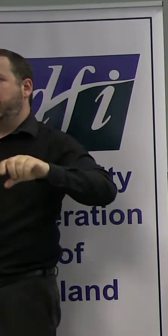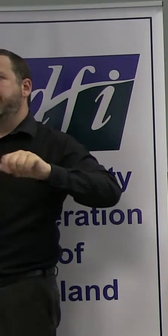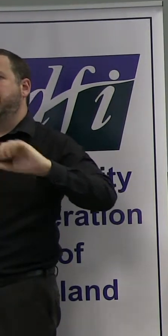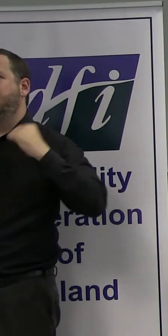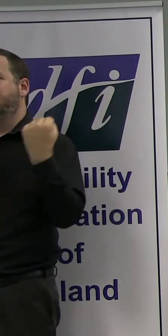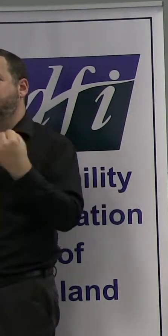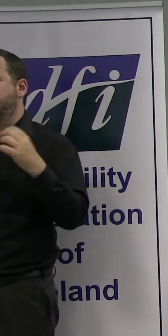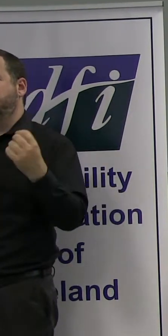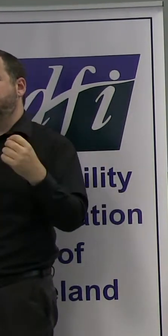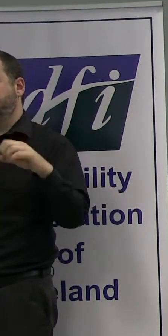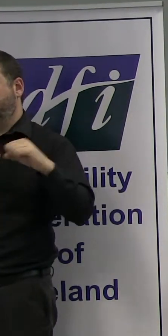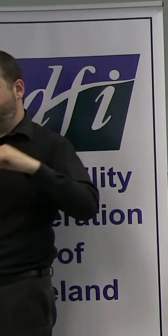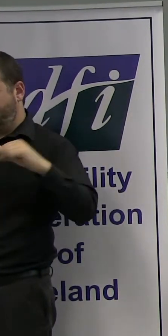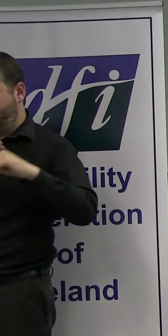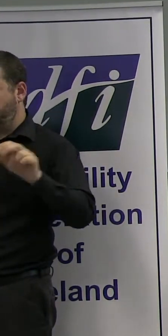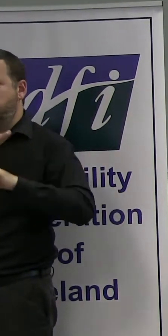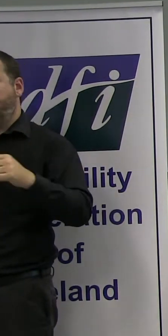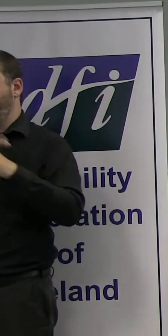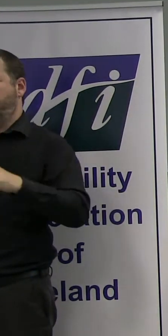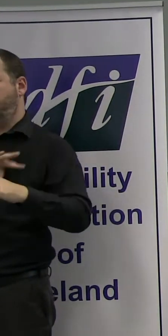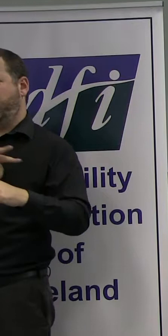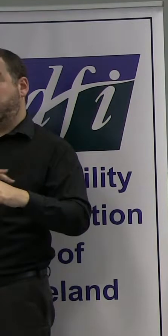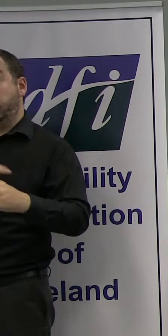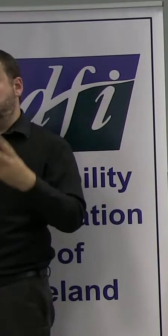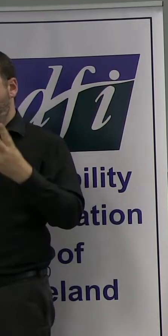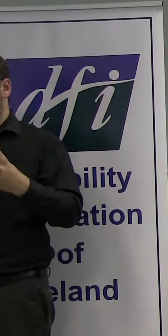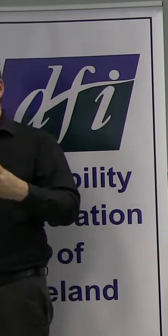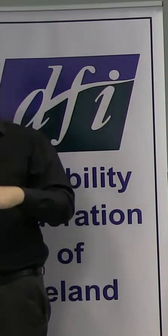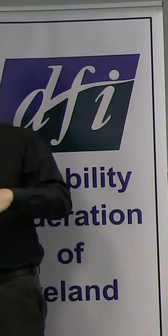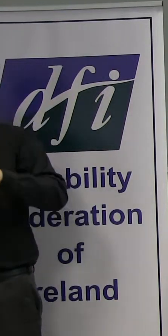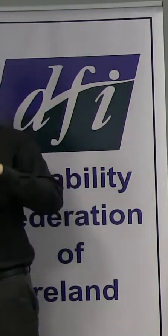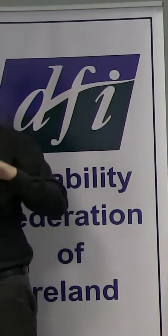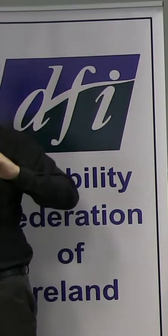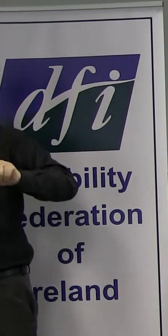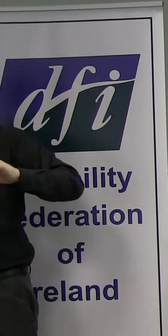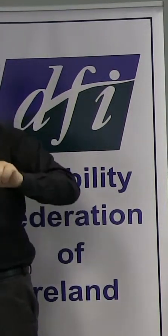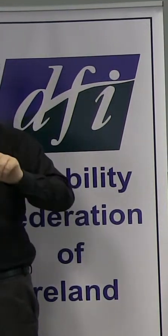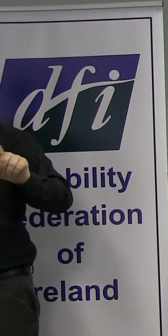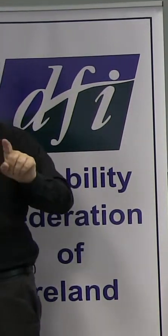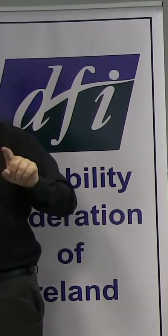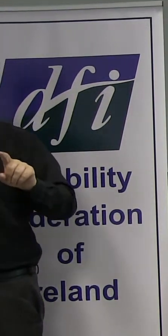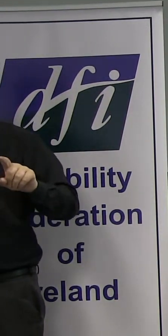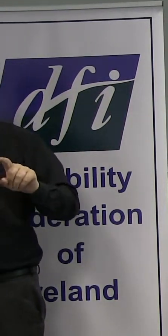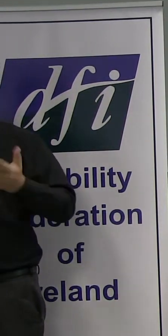an Africa you know the house we're gonna string at the best physical therapists who can travel around diamonds if you're walking it on a paper that you know and